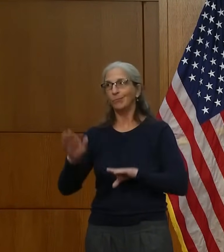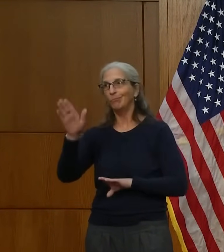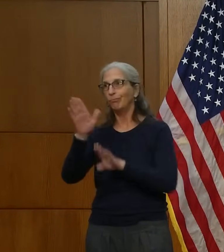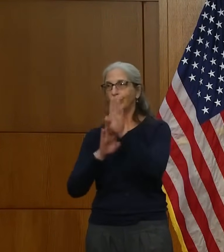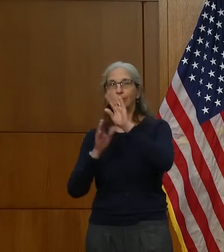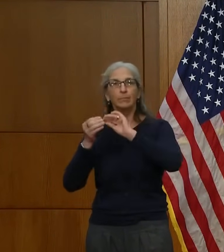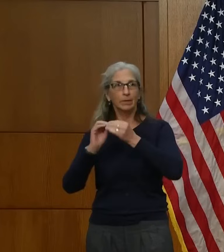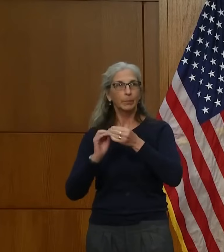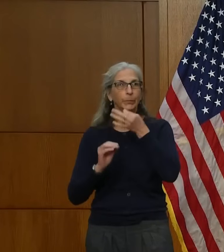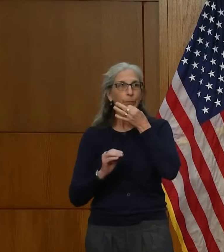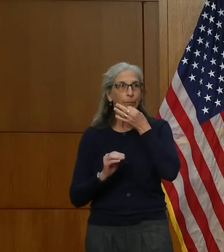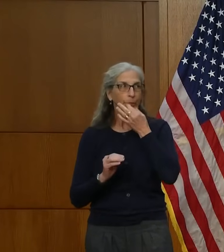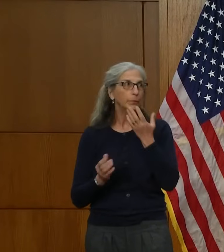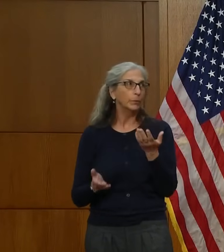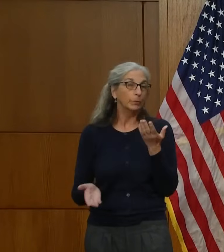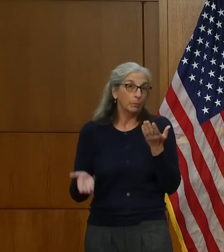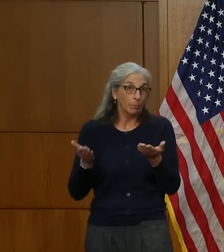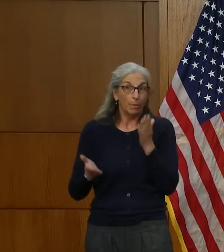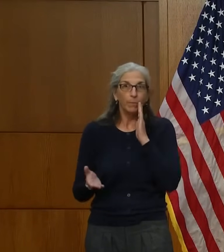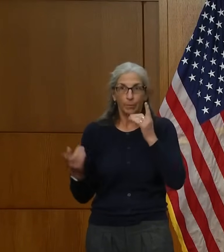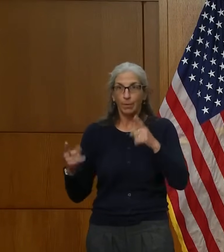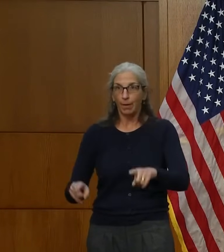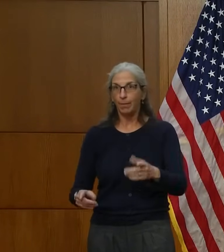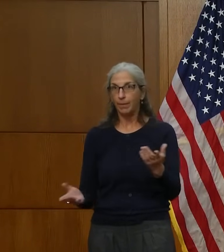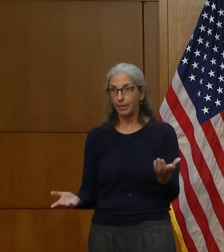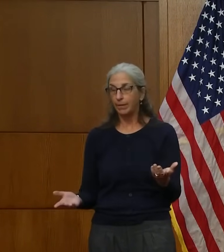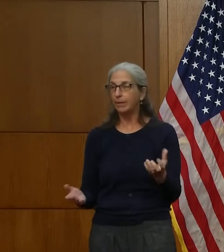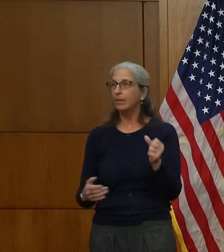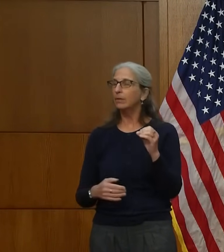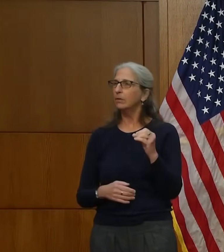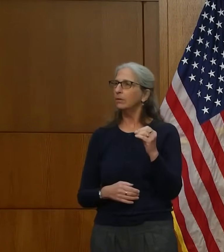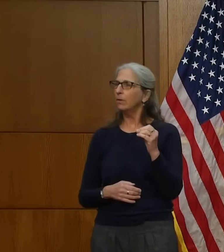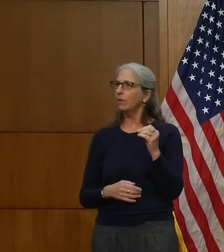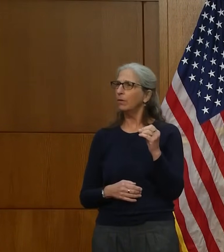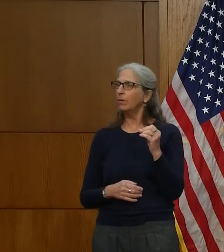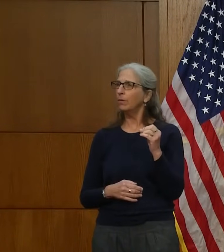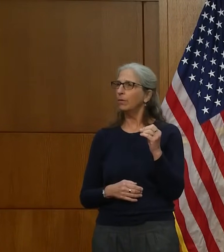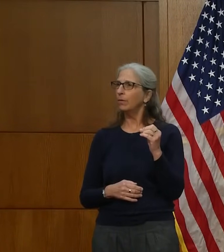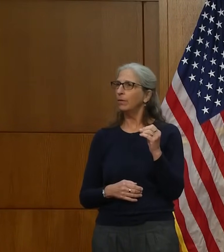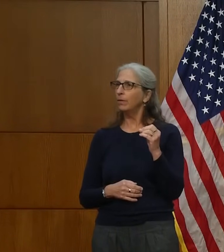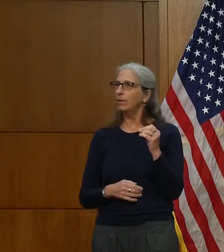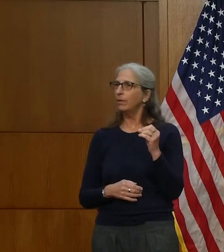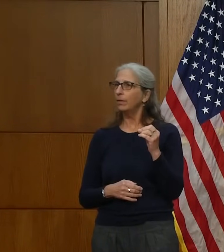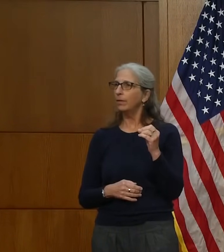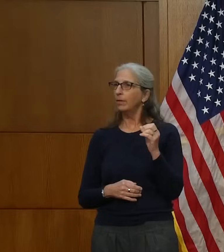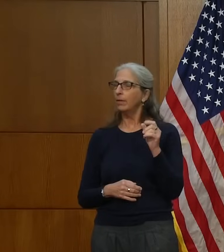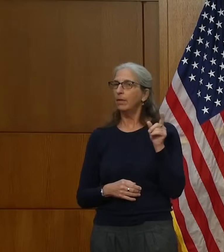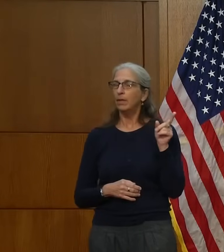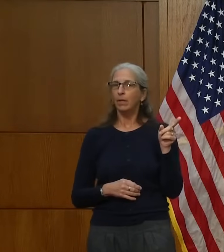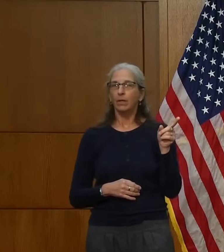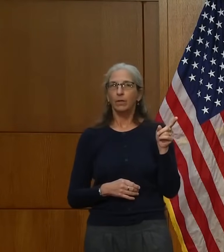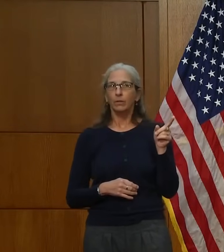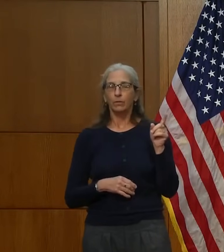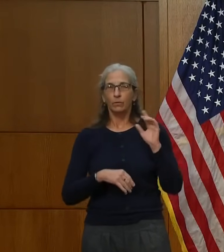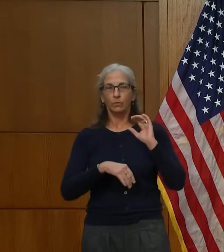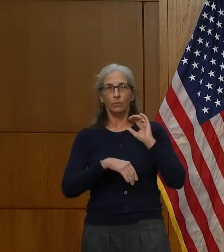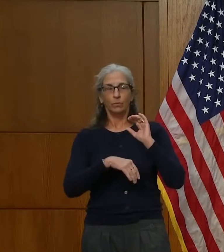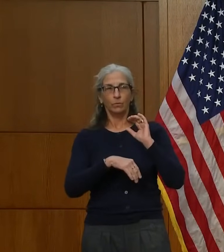YOU KNOW, IT LOOKS LIKE WE MIGHT BE SEEING A HOST THANKSGIVING SURGE IN THE NEXT COUPLE WEEKS THAT SEEMS LIKE IT